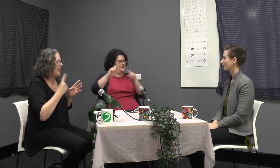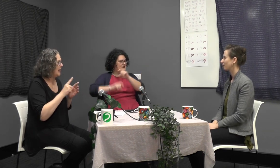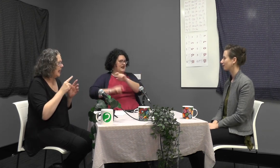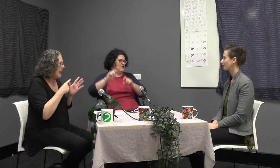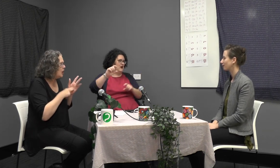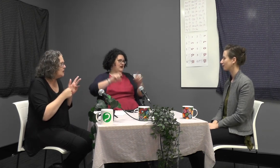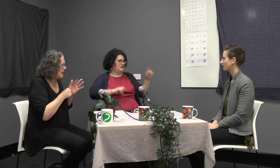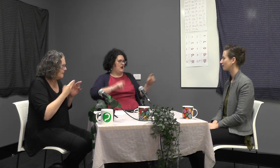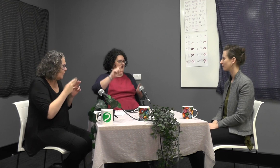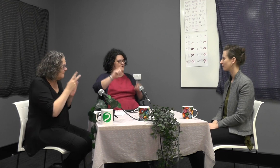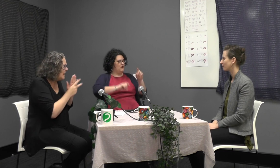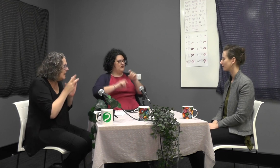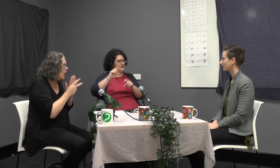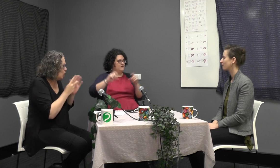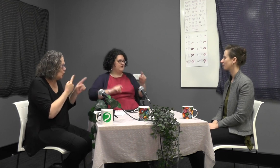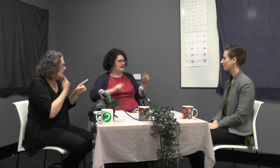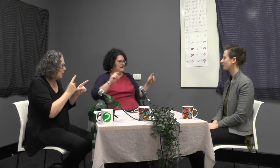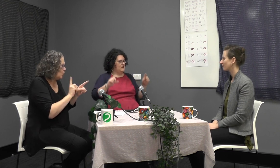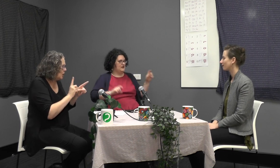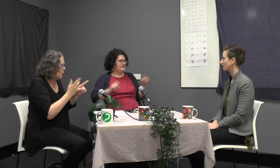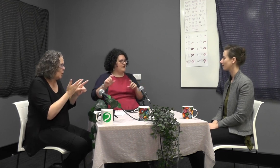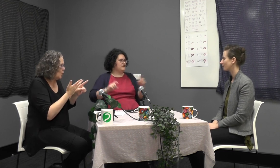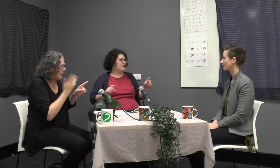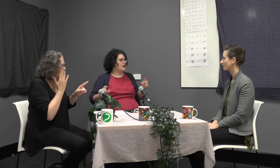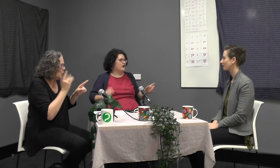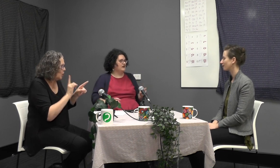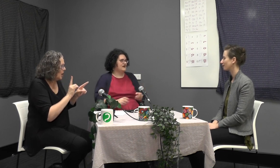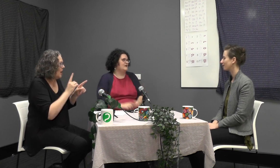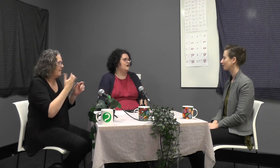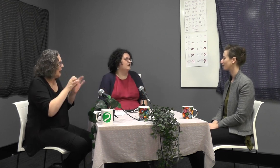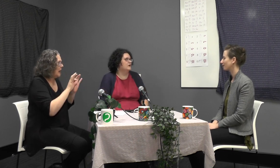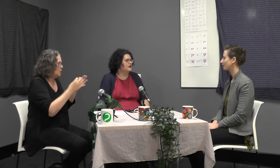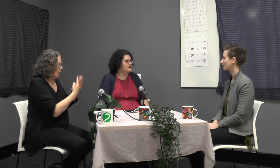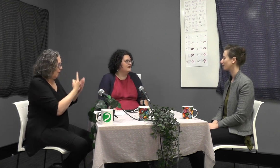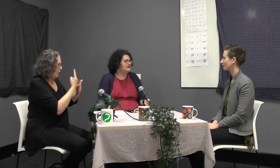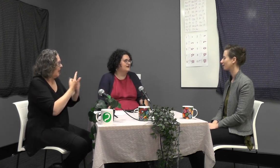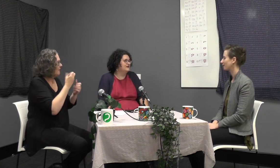“Okay, who’s saying what and when and what linguistic factors are going on?”